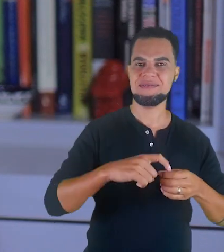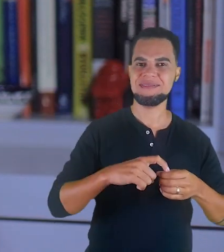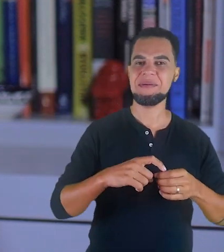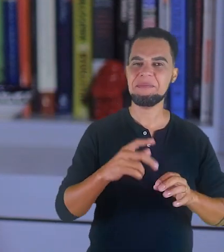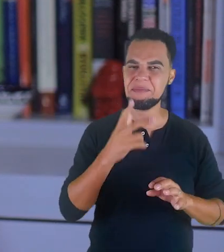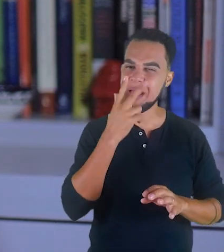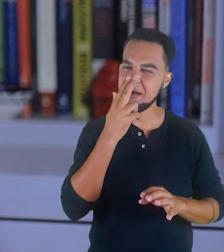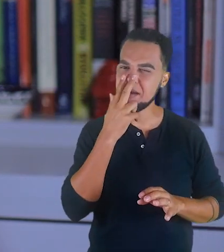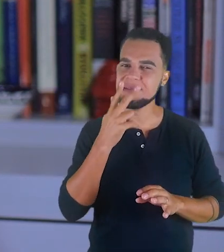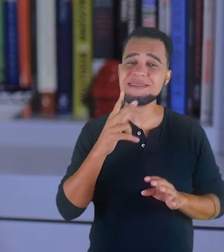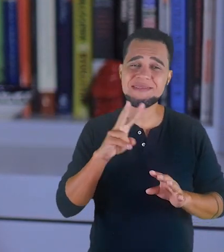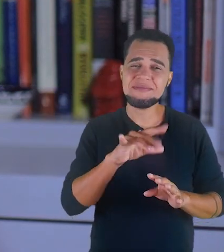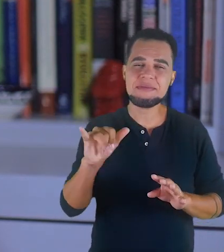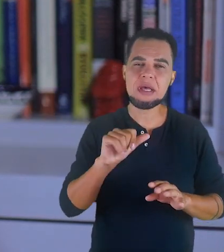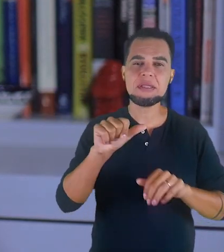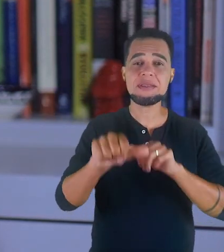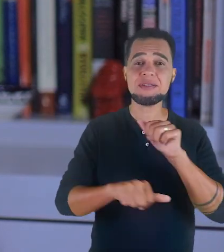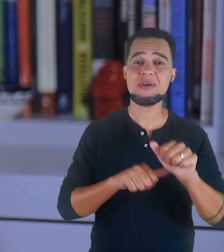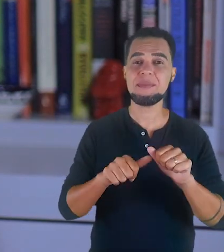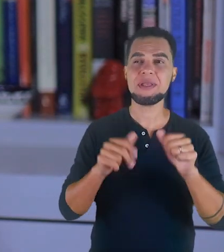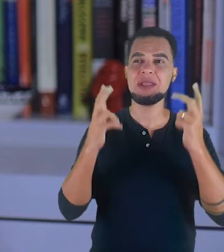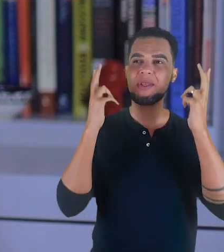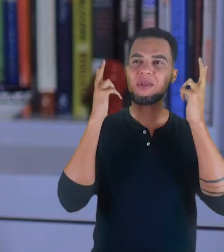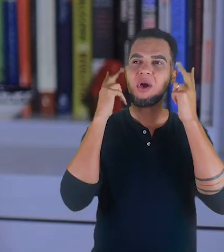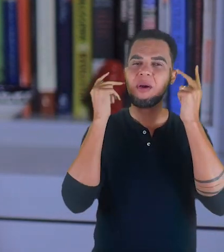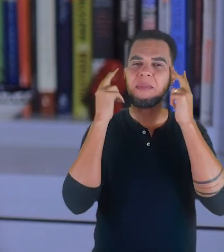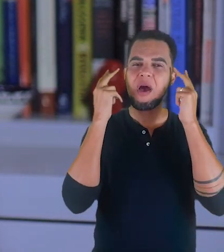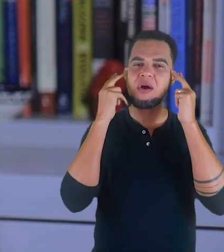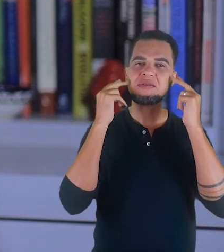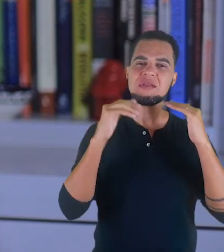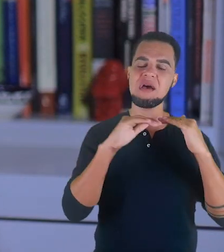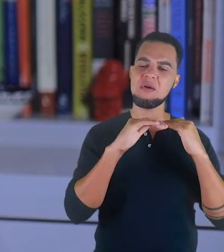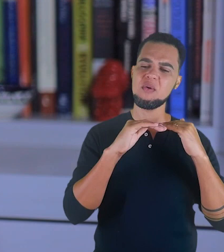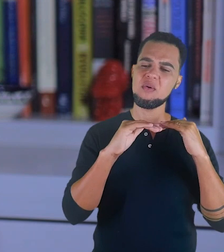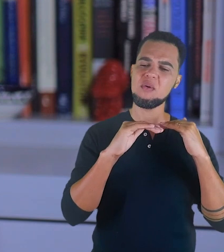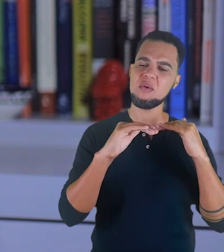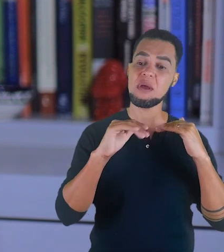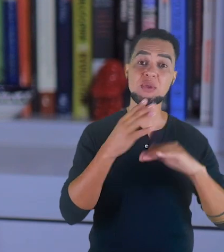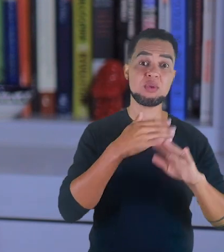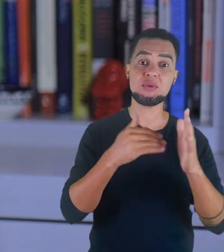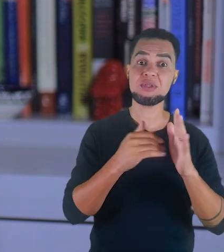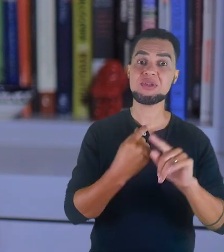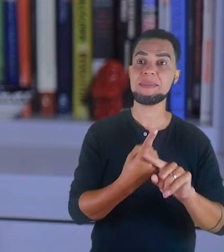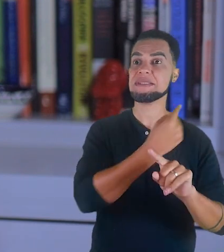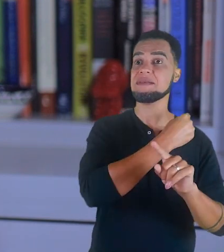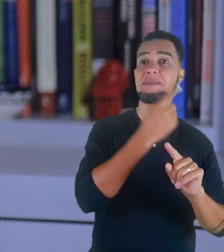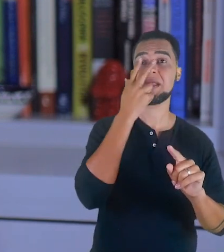And so we end up normalizing everything we've been through in the past,